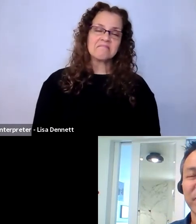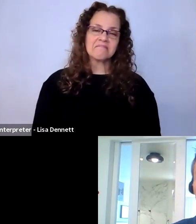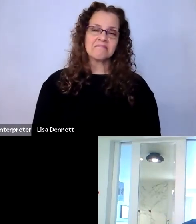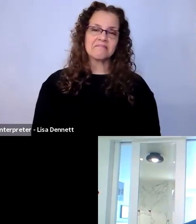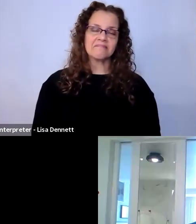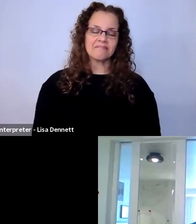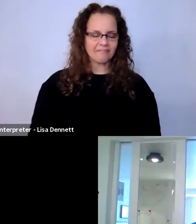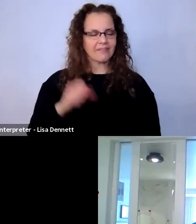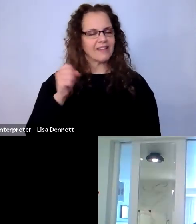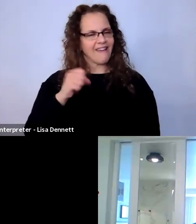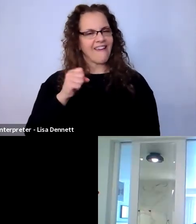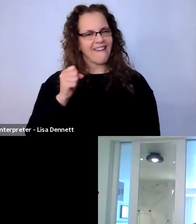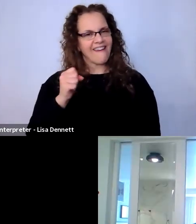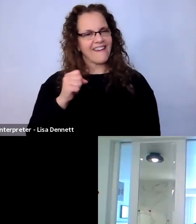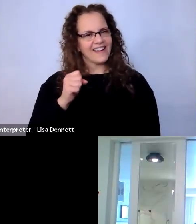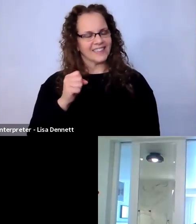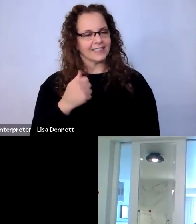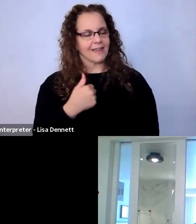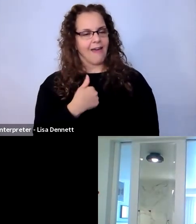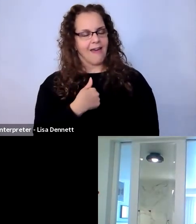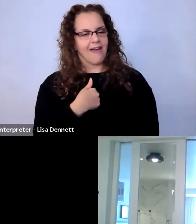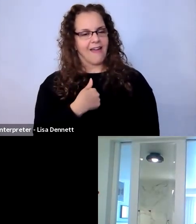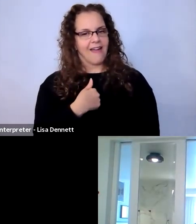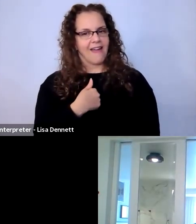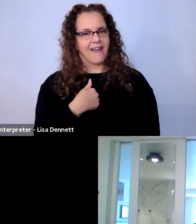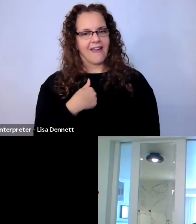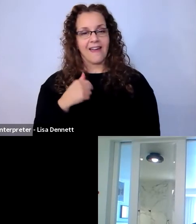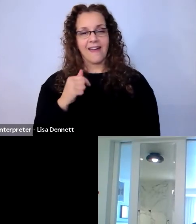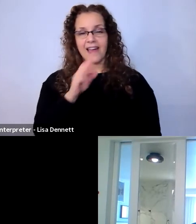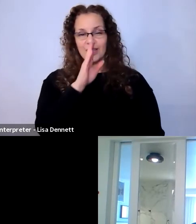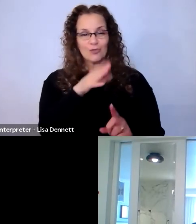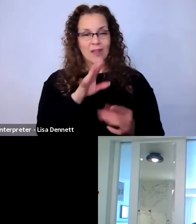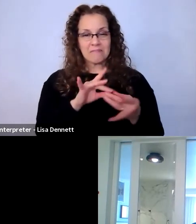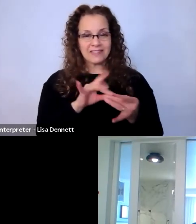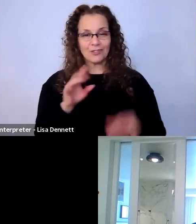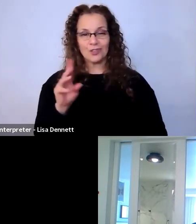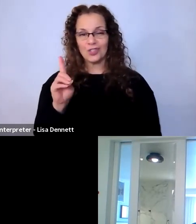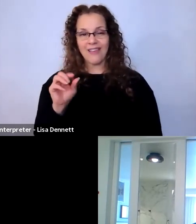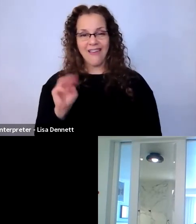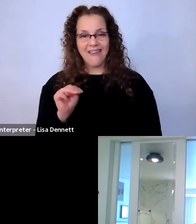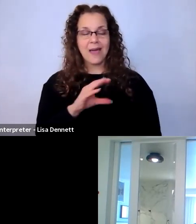Joe Devon: yeah and i've gotten DNS and text messages from folks at companies